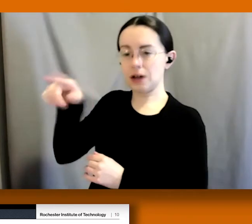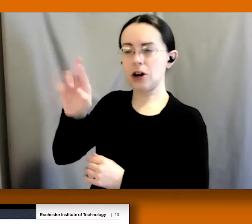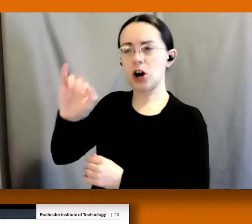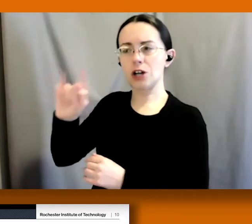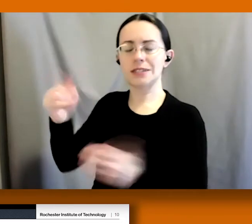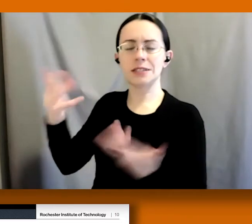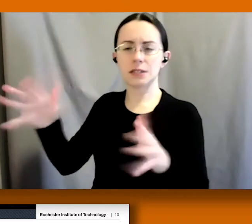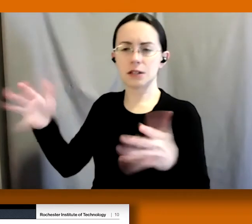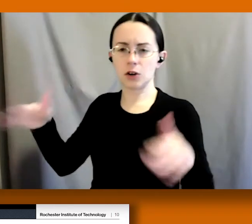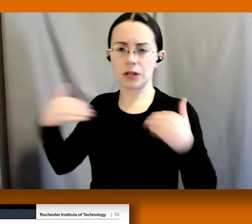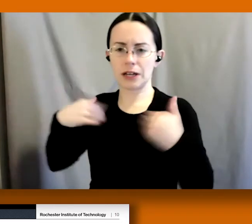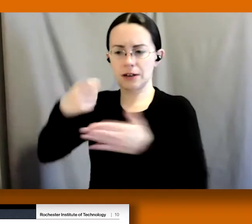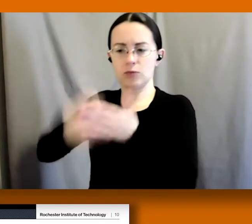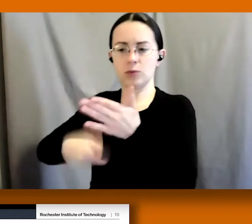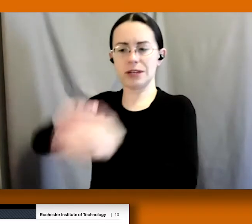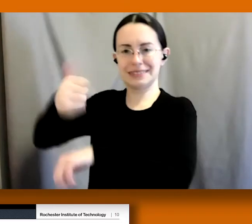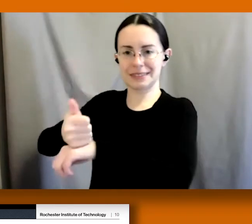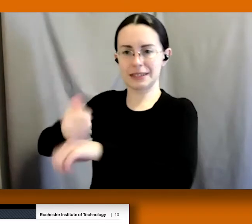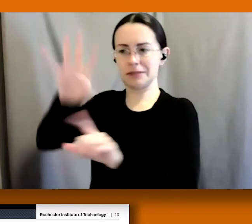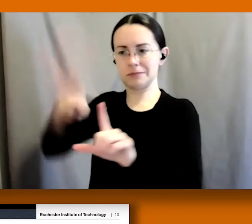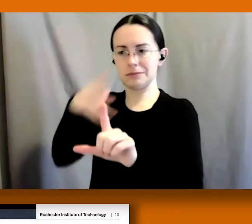rate chart per city on the website.